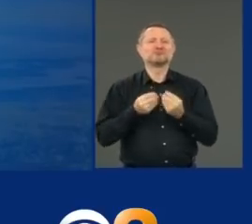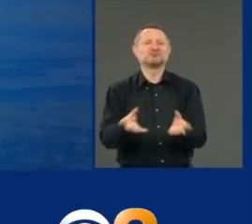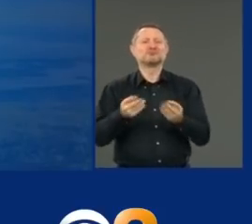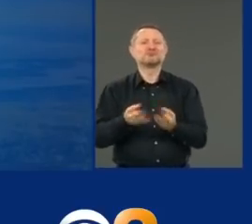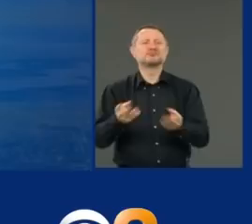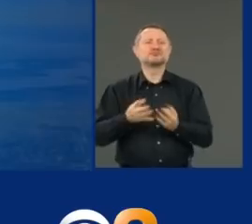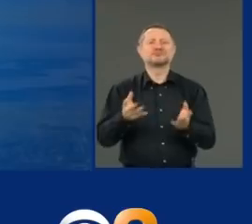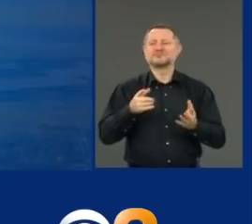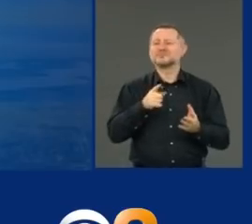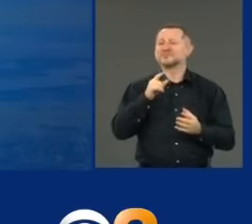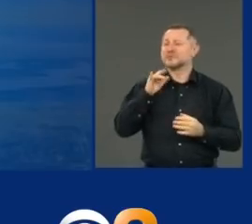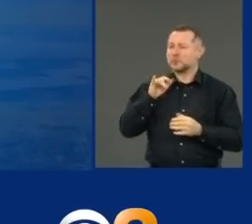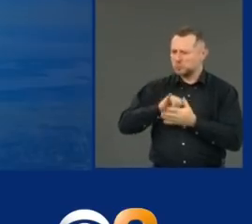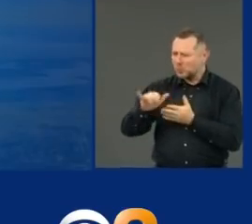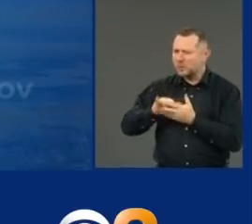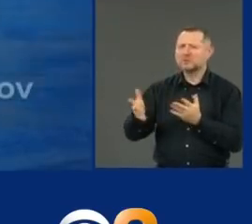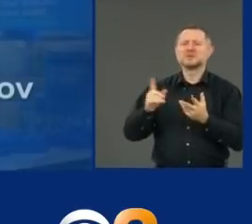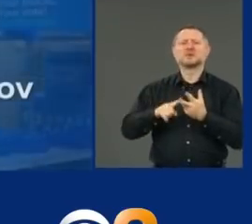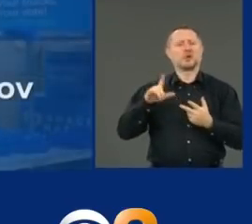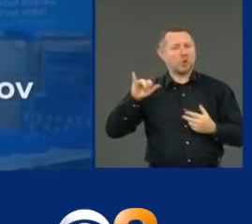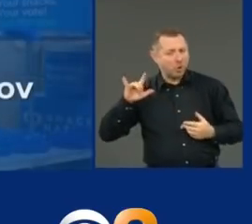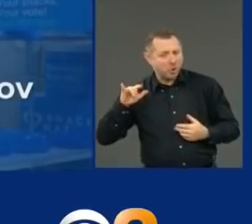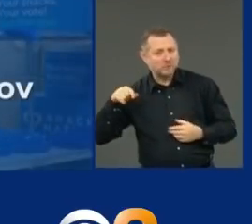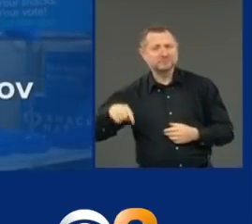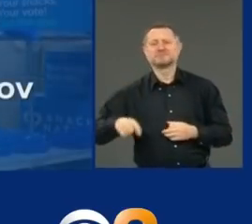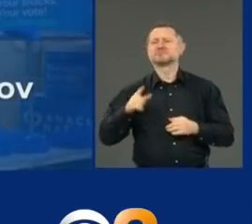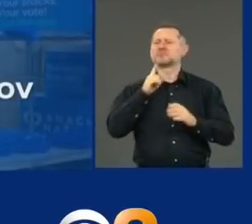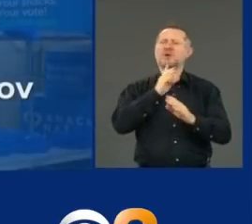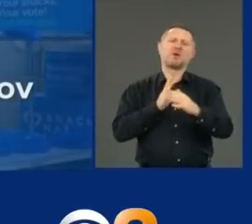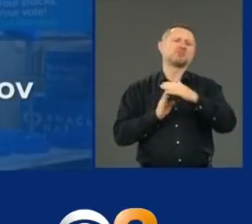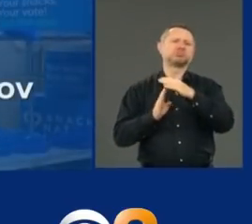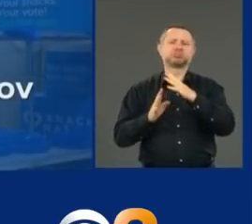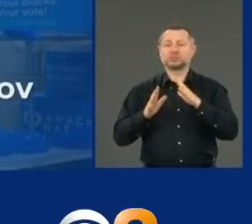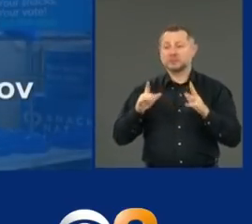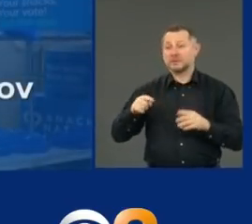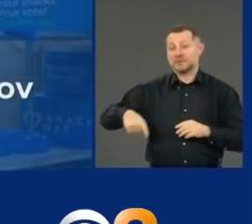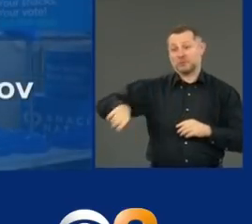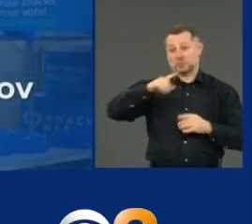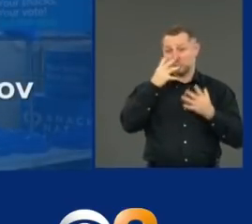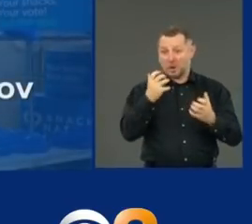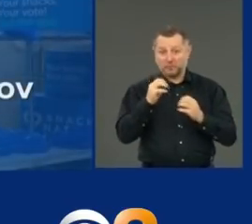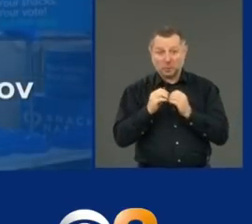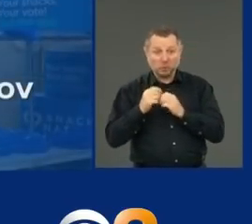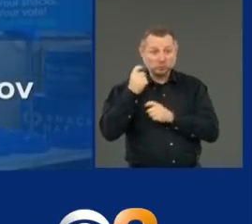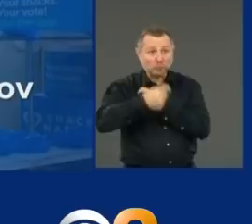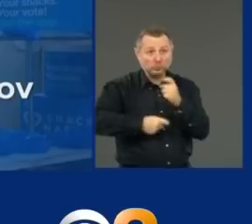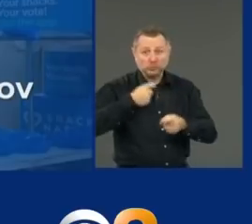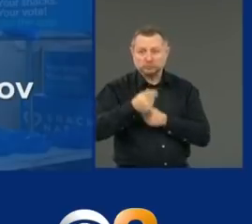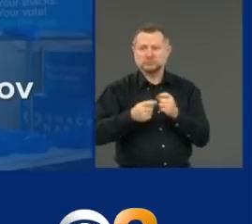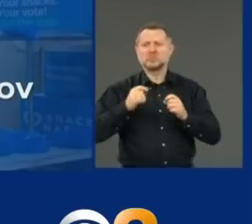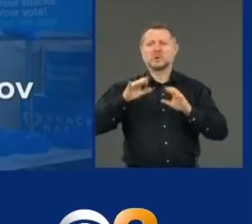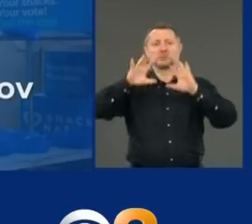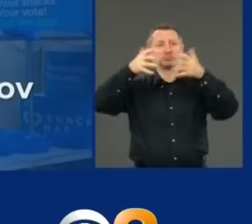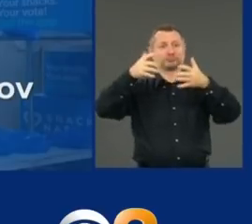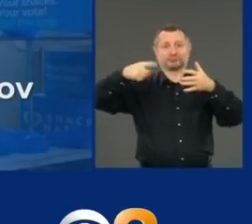FOR WHAT WE HAVE GONE THROUGH. SOME PEOPLE HAVE PAID AN EXTRAORDINARILY HIGH PRICE. THERE ARE PEOPLE WHO LITERALLY DO NOT HAVE ENOUGH TO EAT AND THE DEMAND ON FOOD BANKS HAS